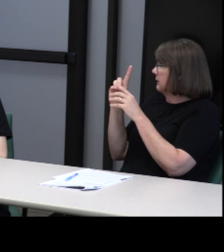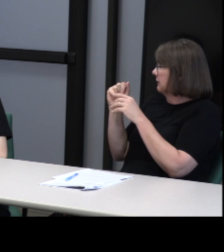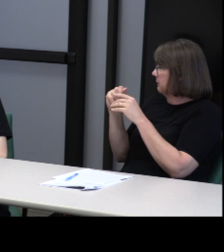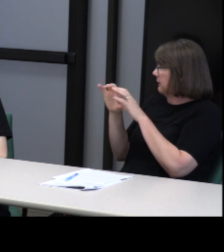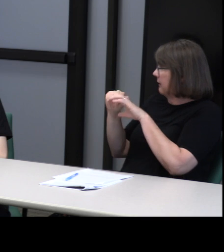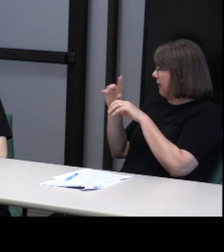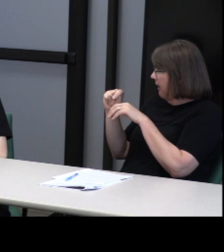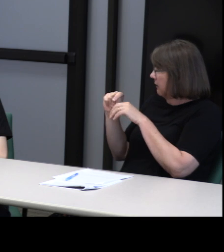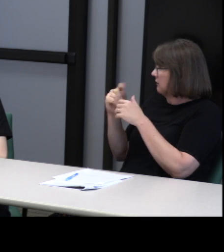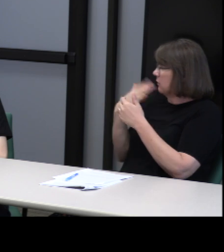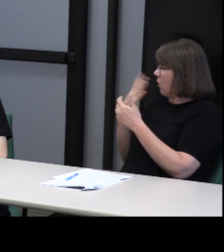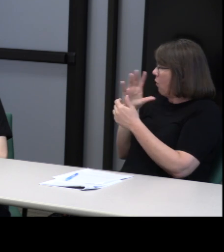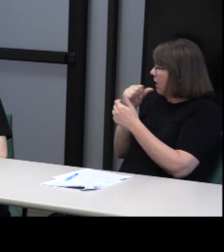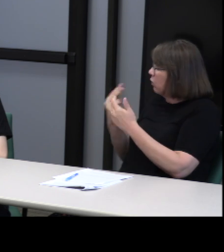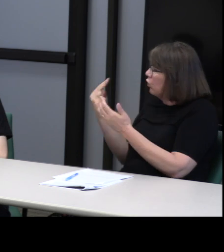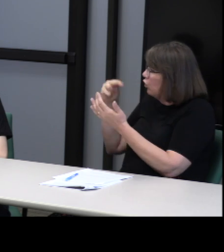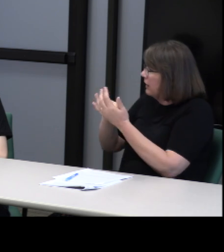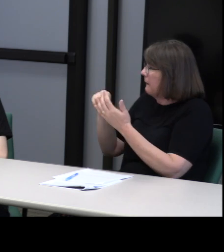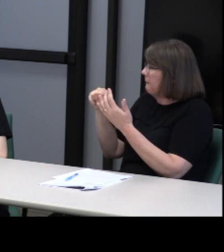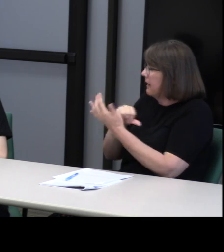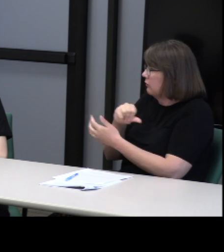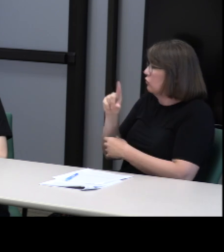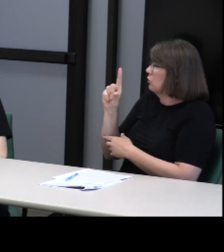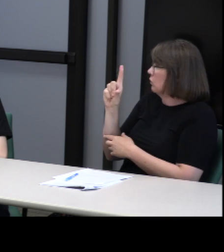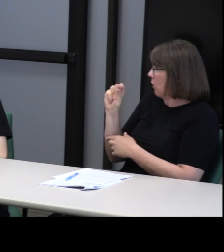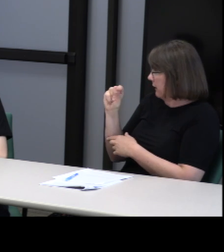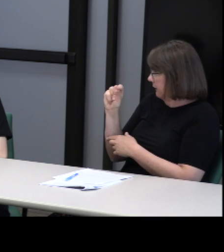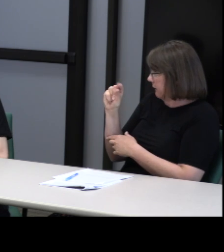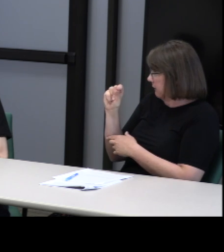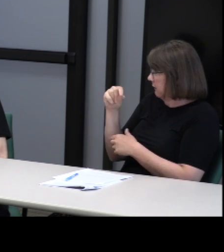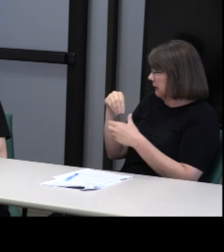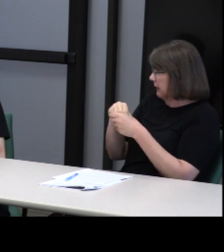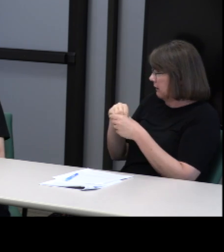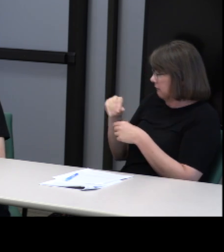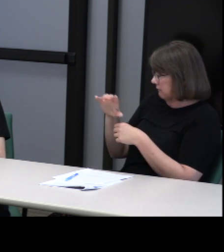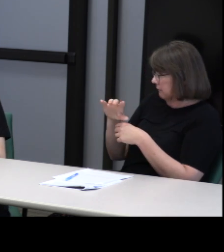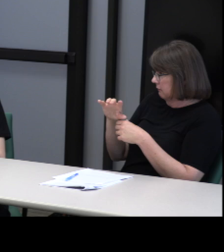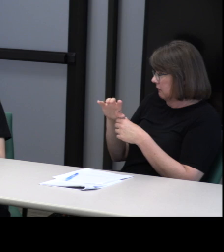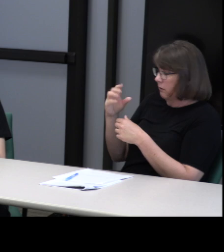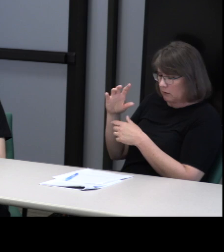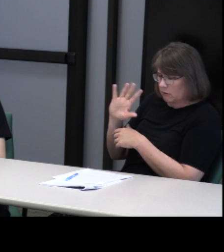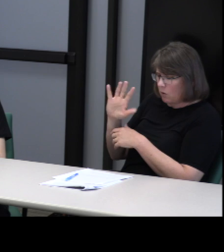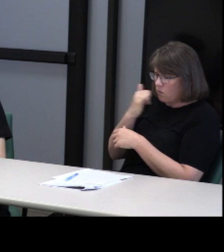We also want to make sure you're up to speed on ADA. If you look at page 20...